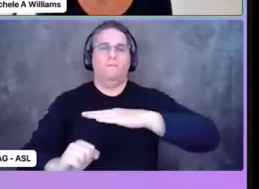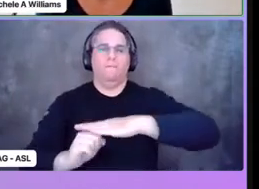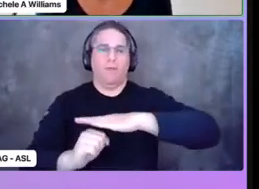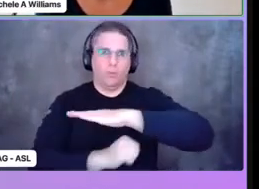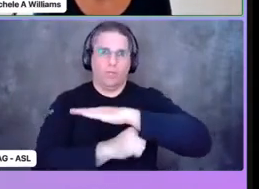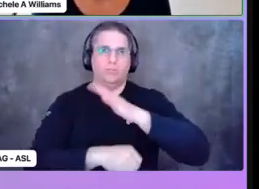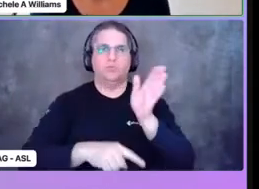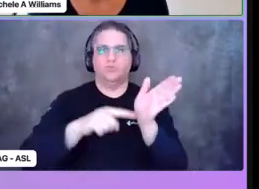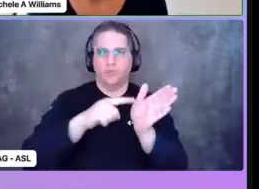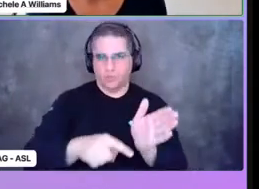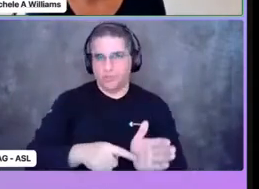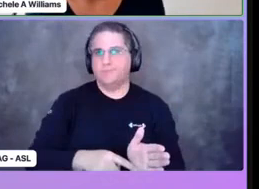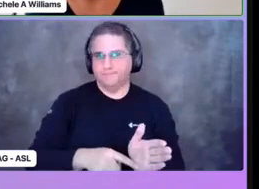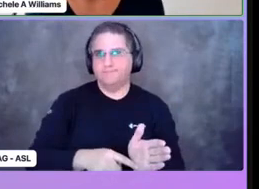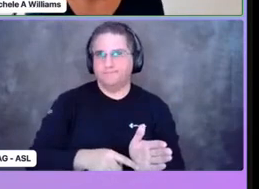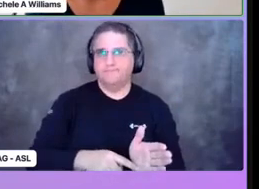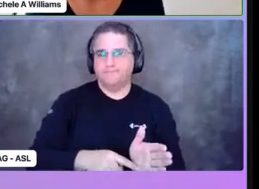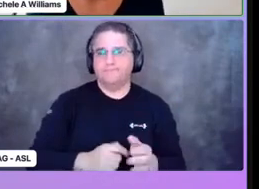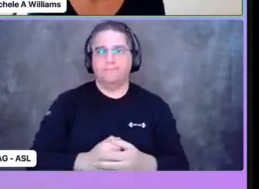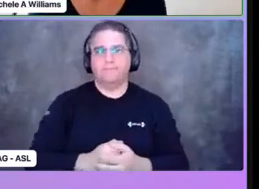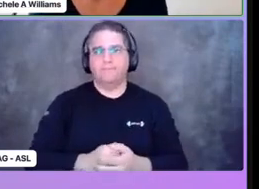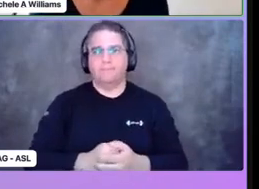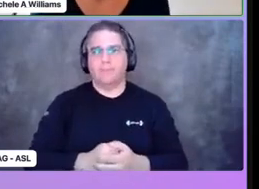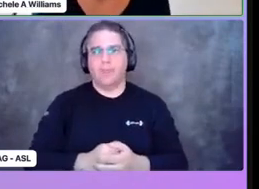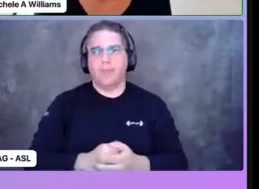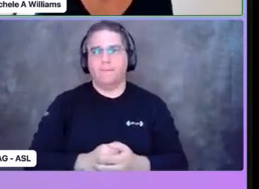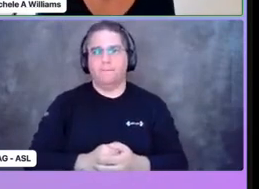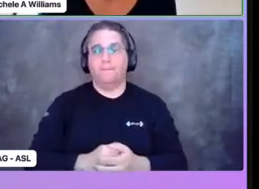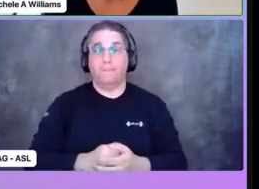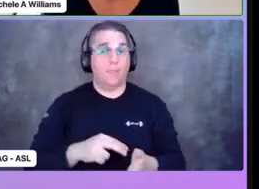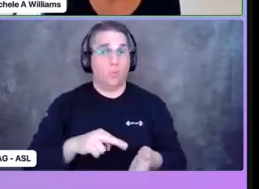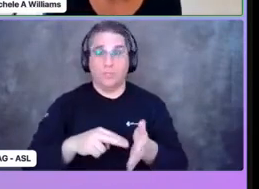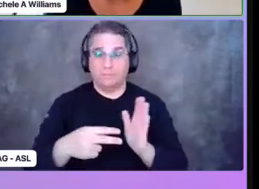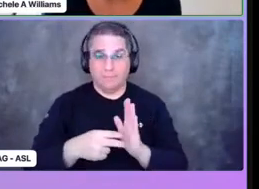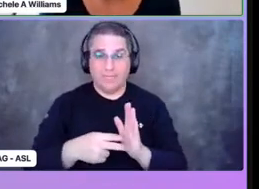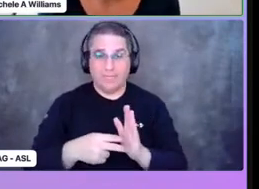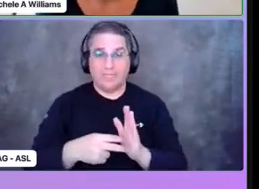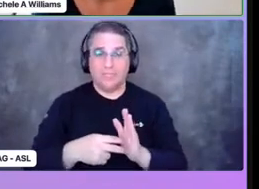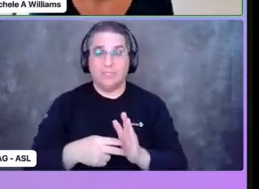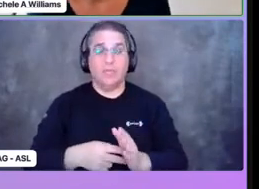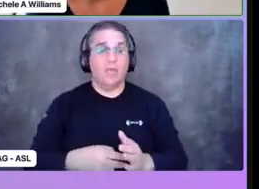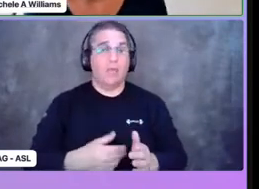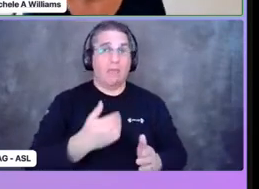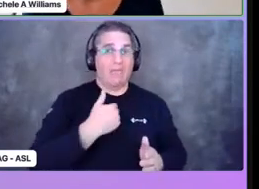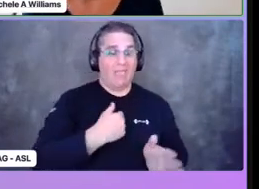field embark upon, the first is to conduct more